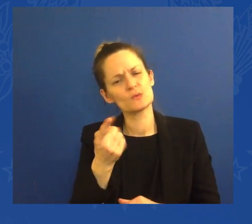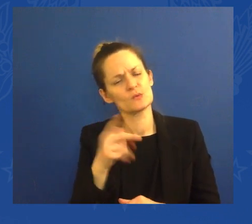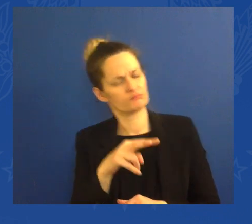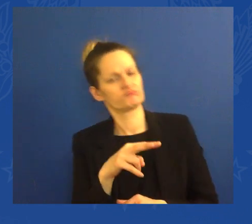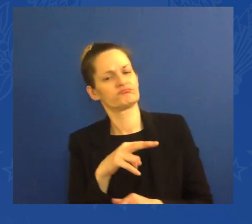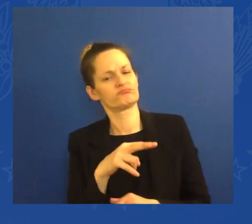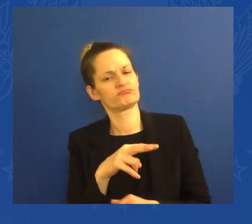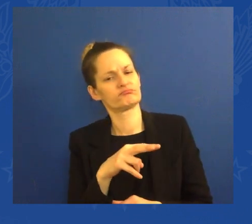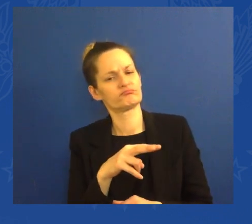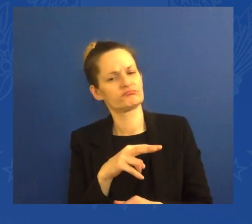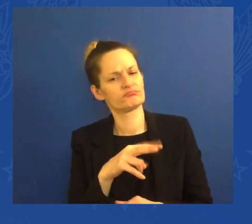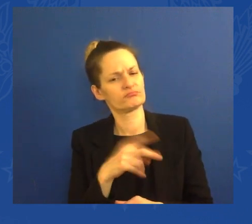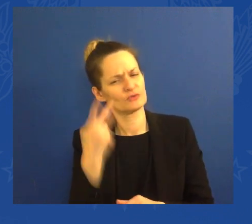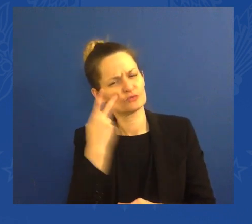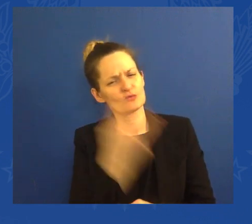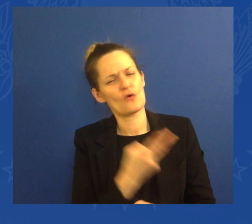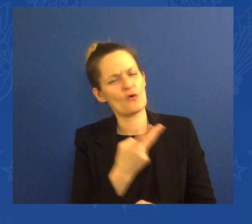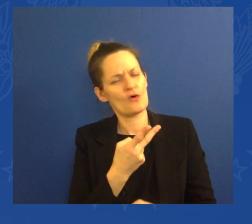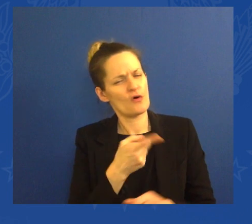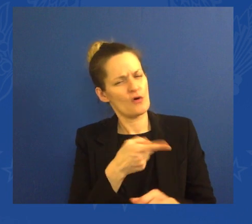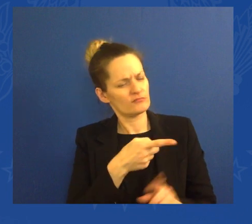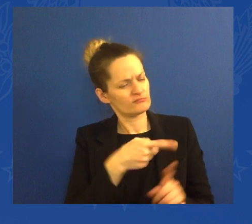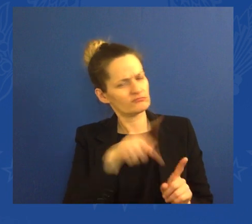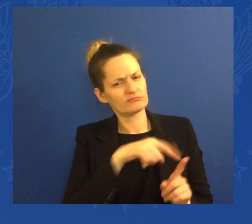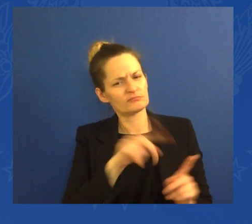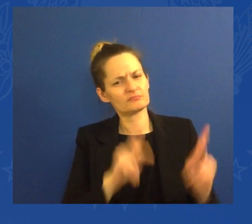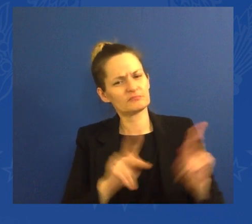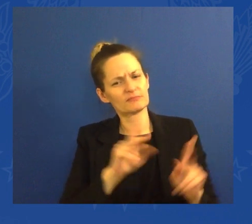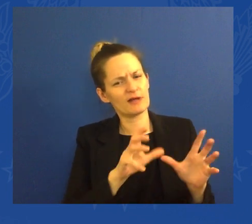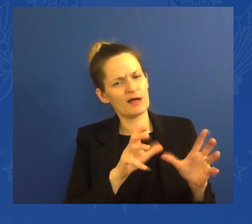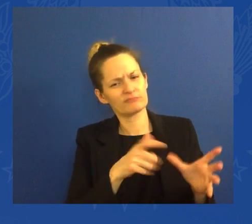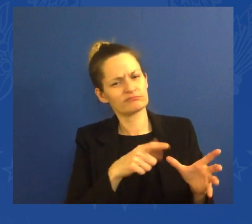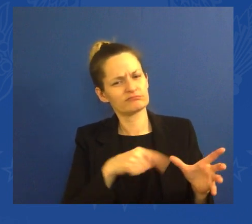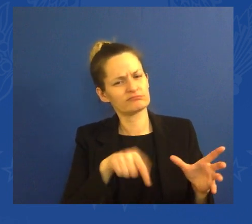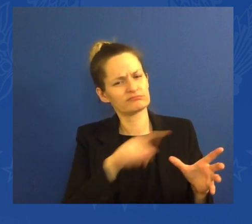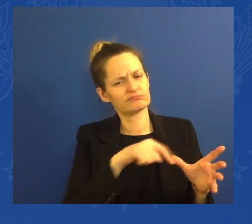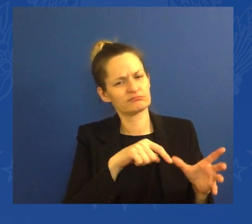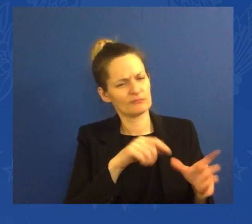kill five cops, injure 145 --